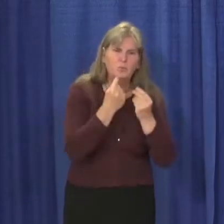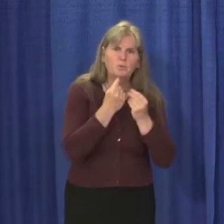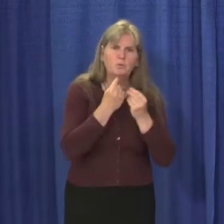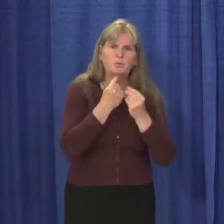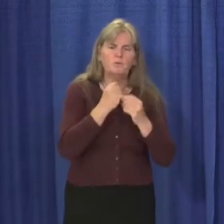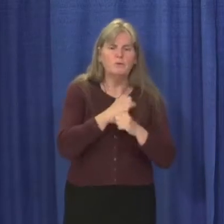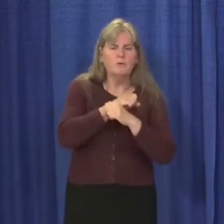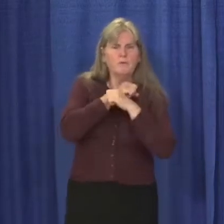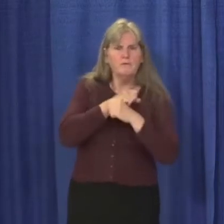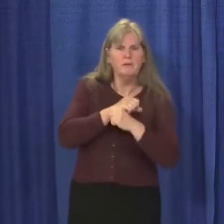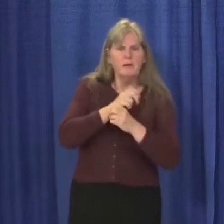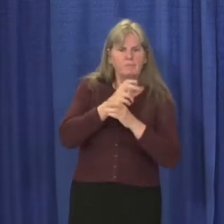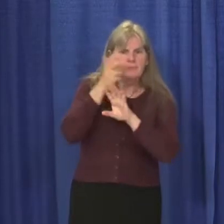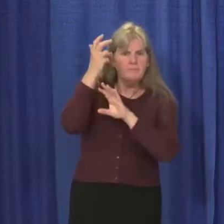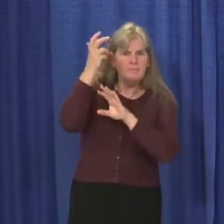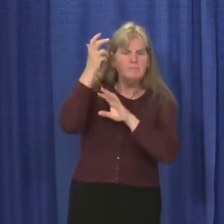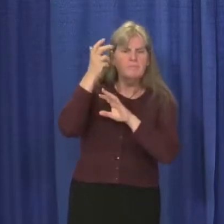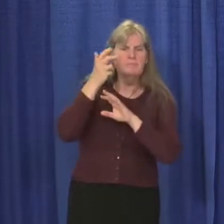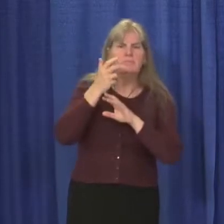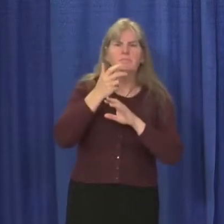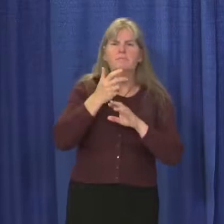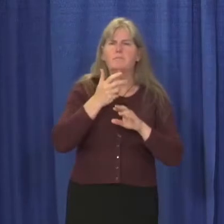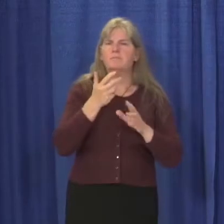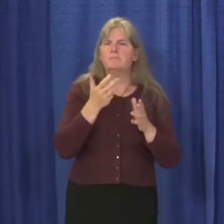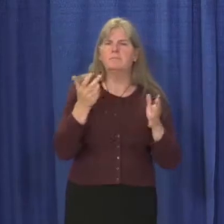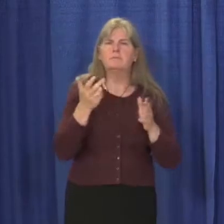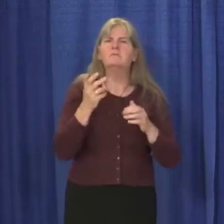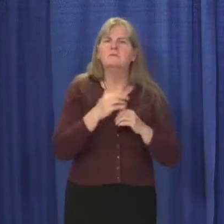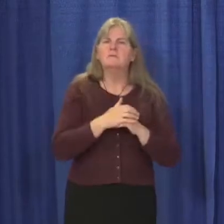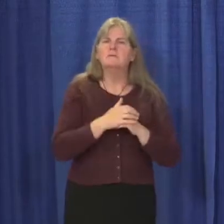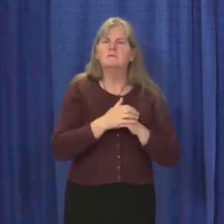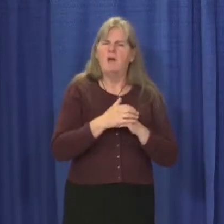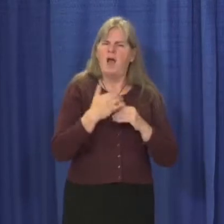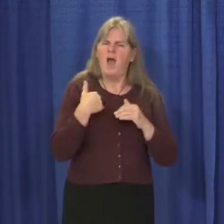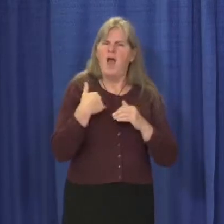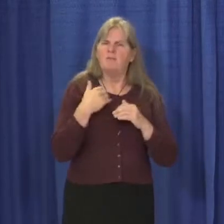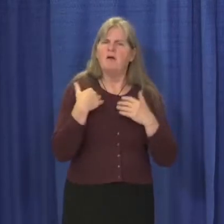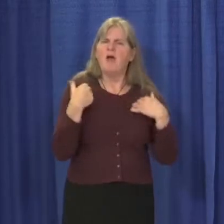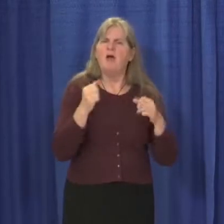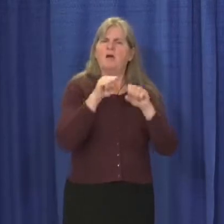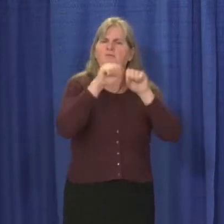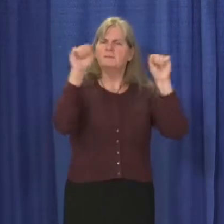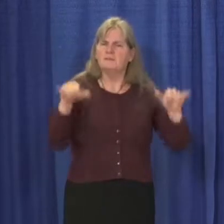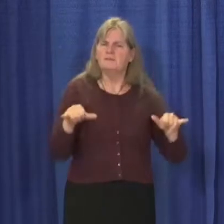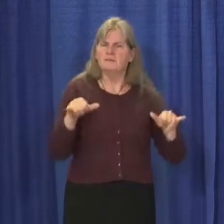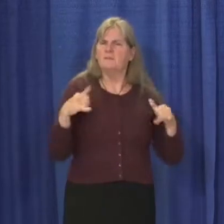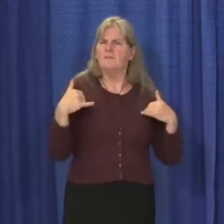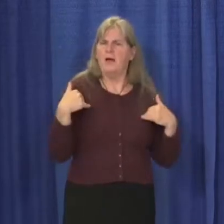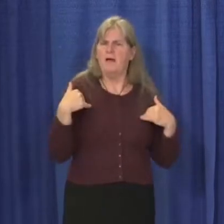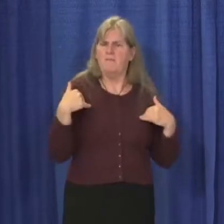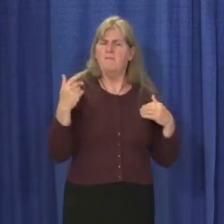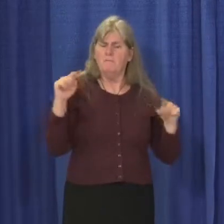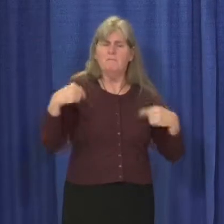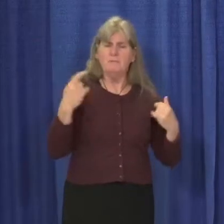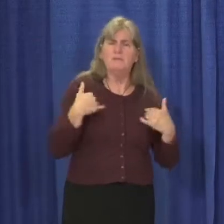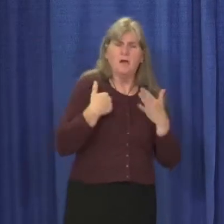tool of vaccination. Is using those tools we have always had for communicable